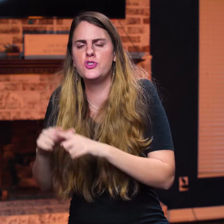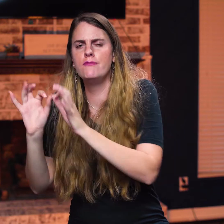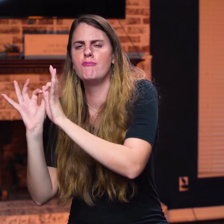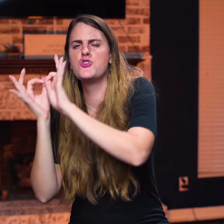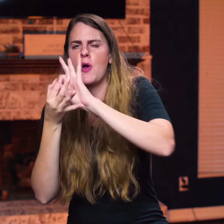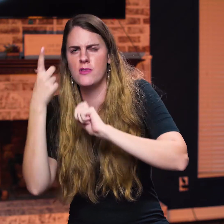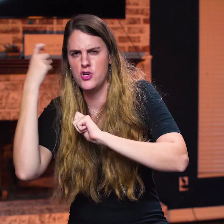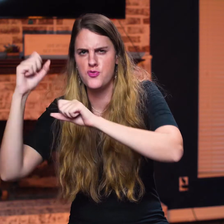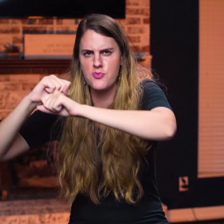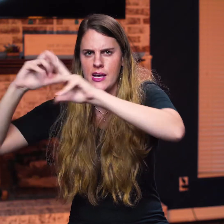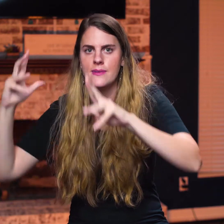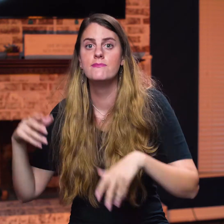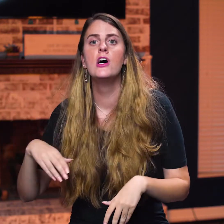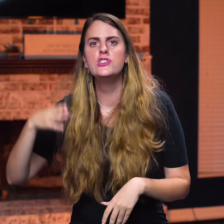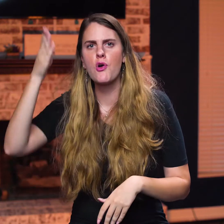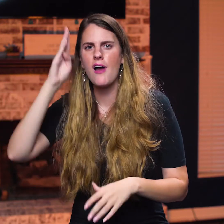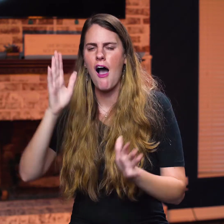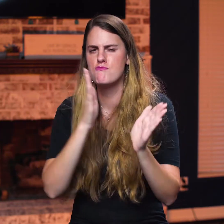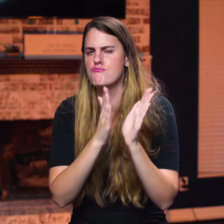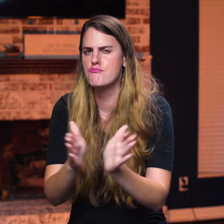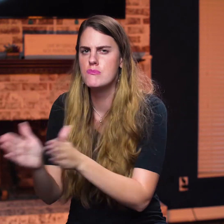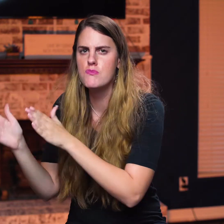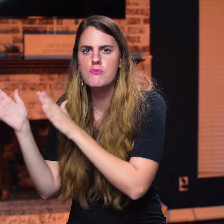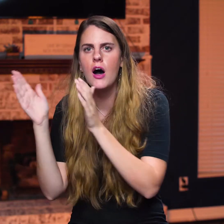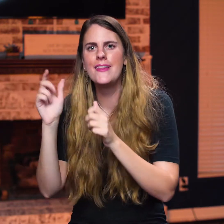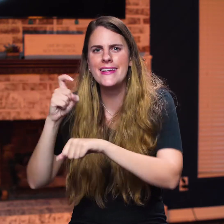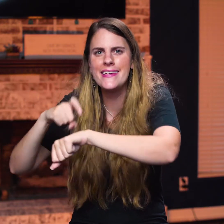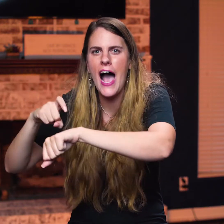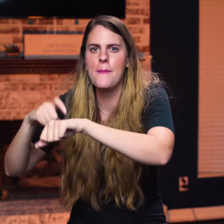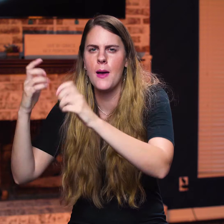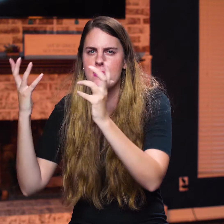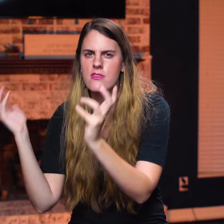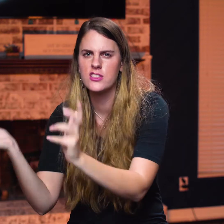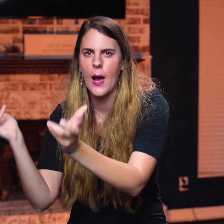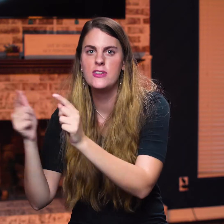to interpret it, and God arranges the timing of that conversation